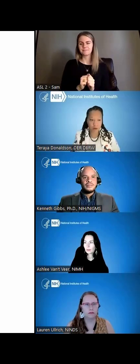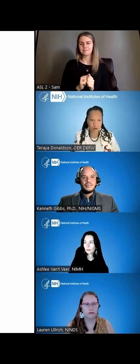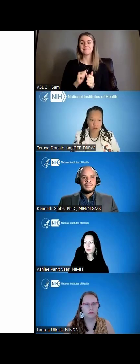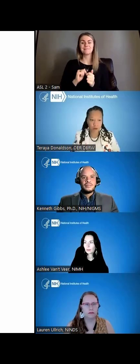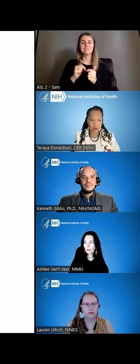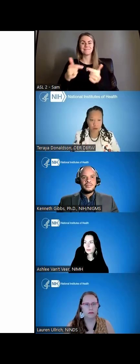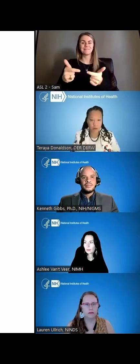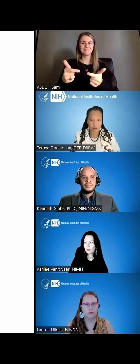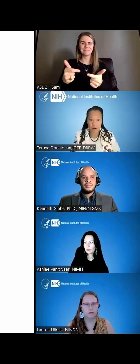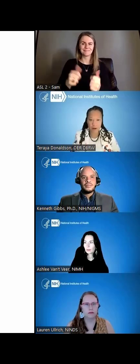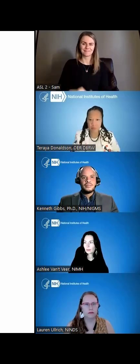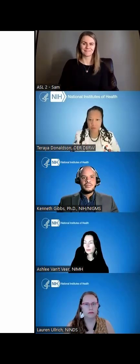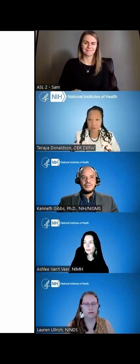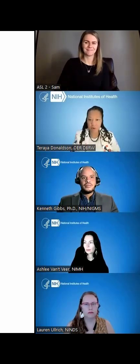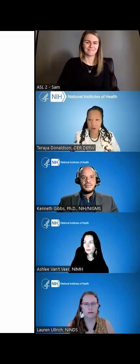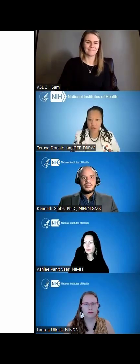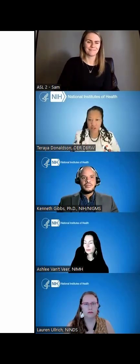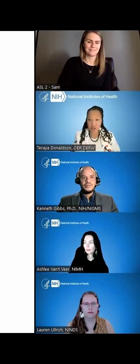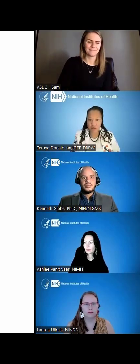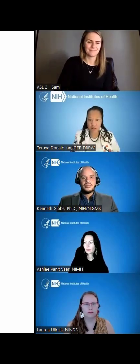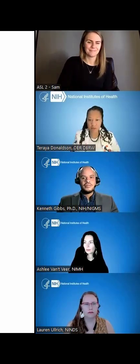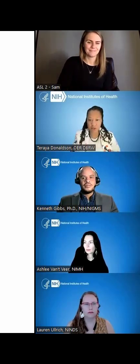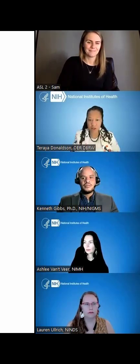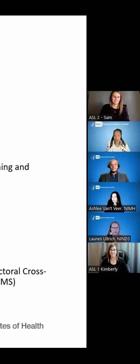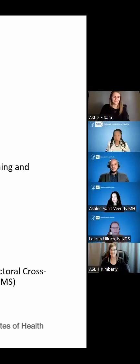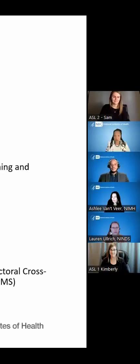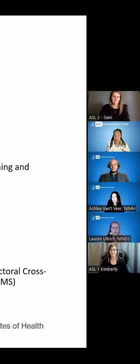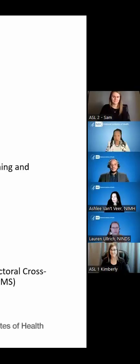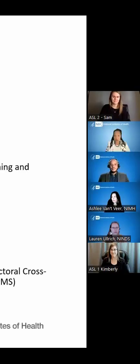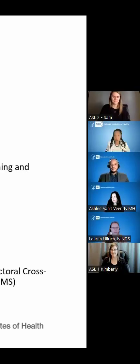Teraya Donaldson, PhD: All right. I'm moving through questions, and I'm trying to select.